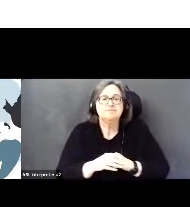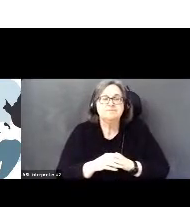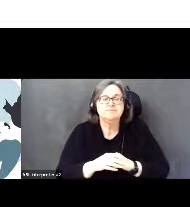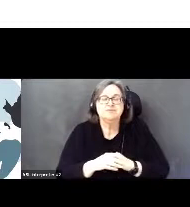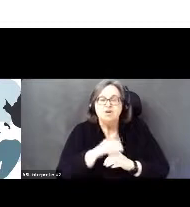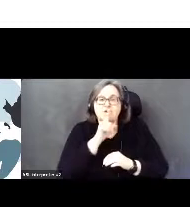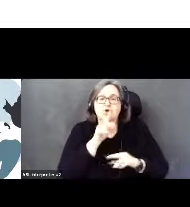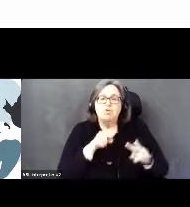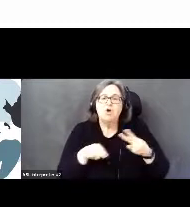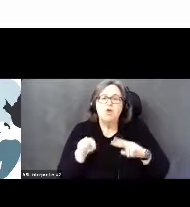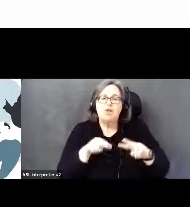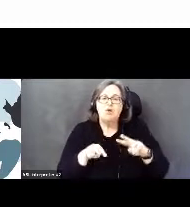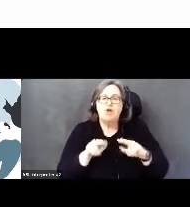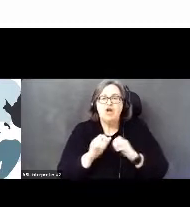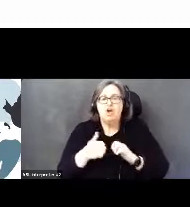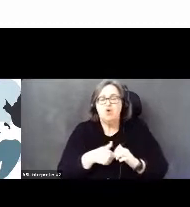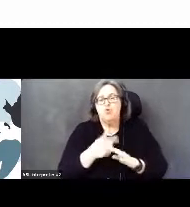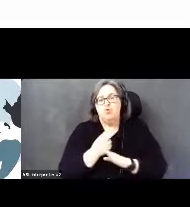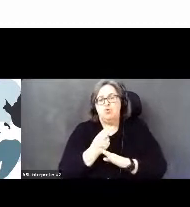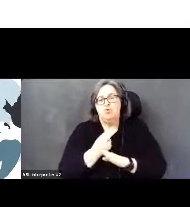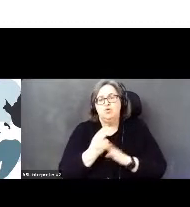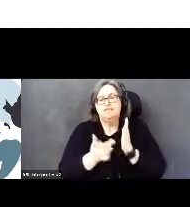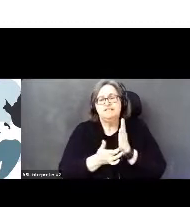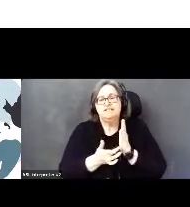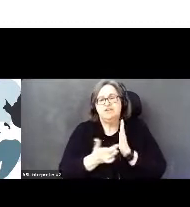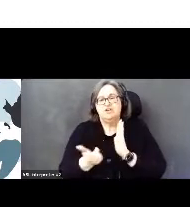looking at how using technical vibrations.